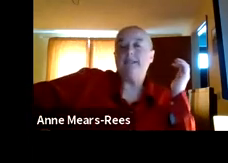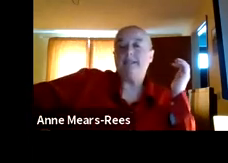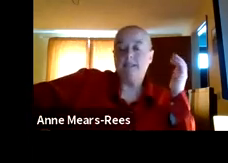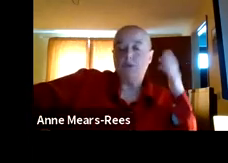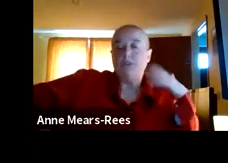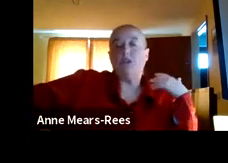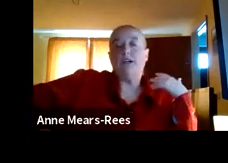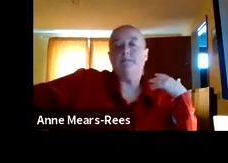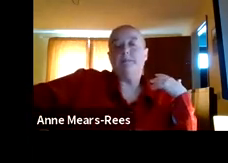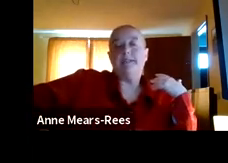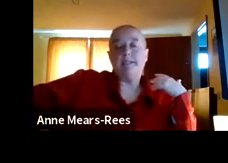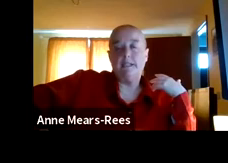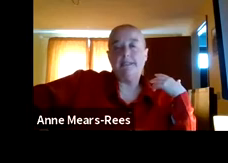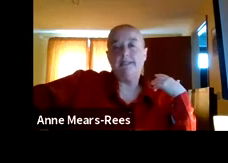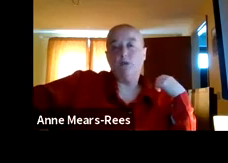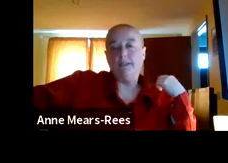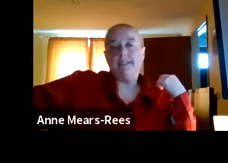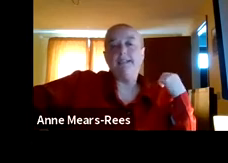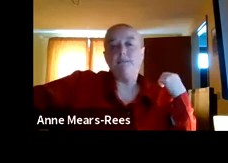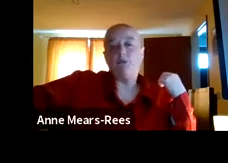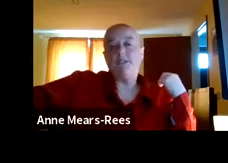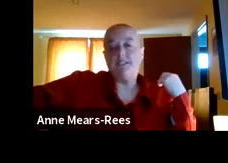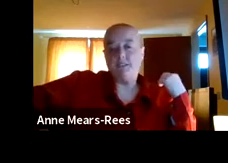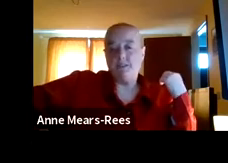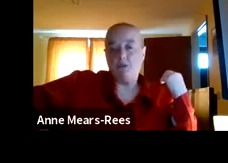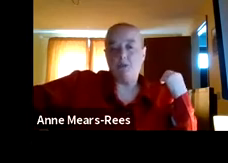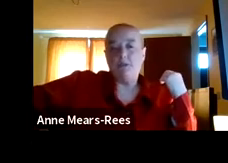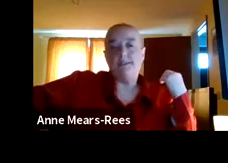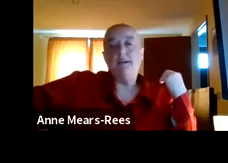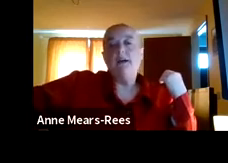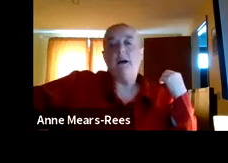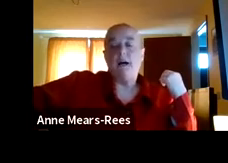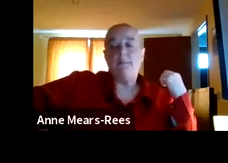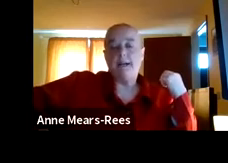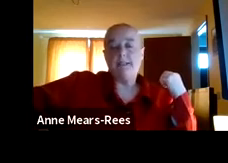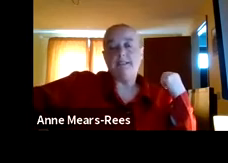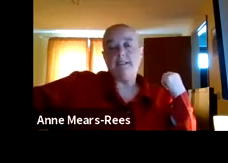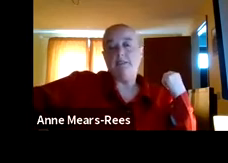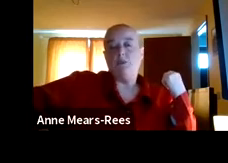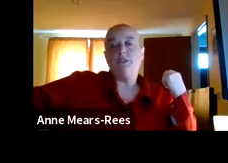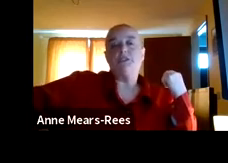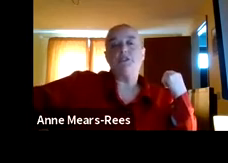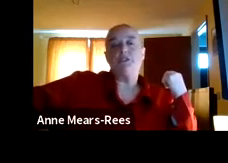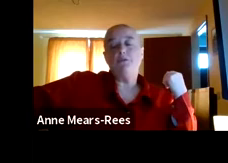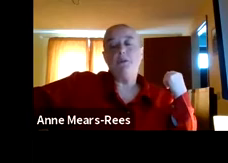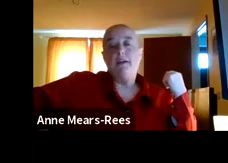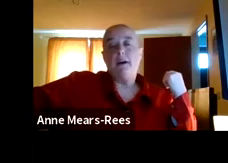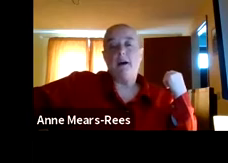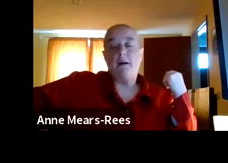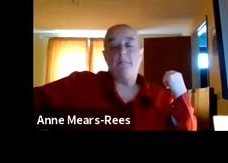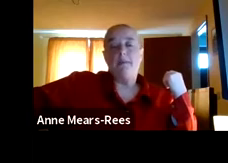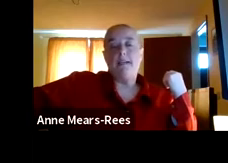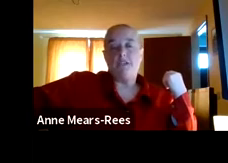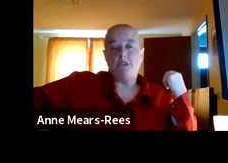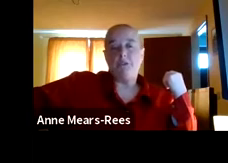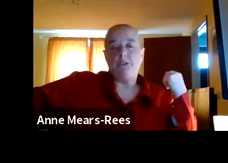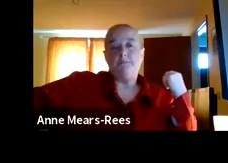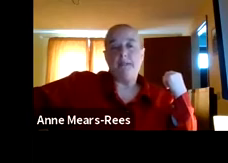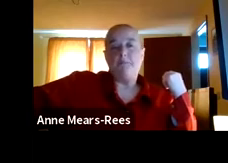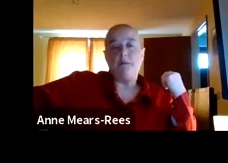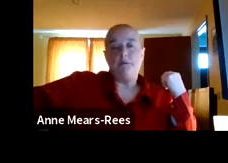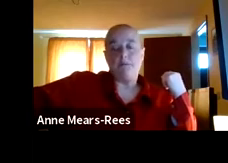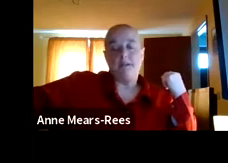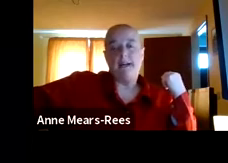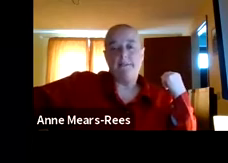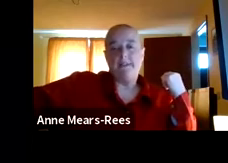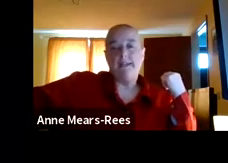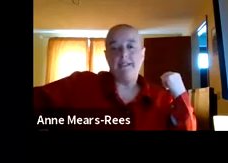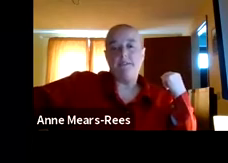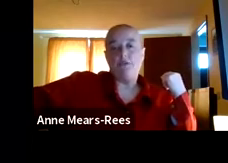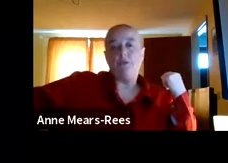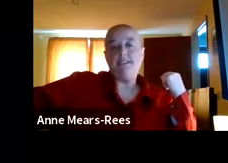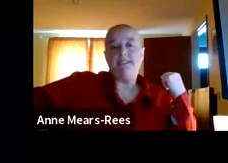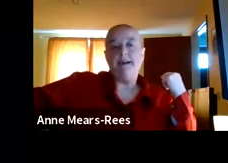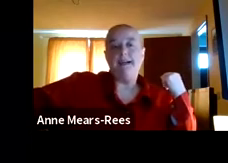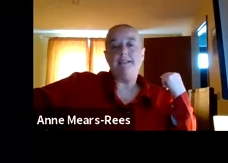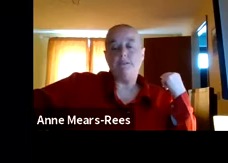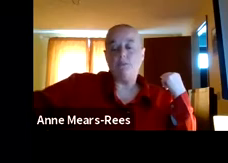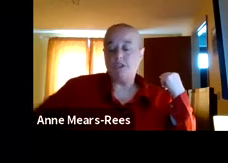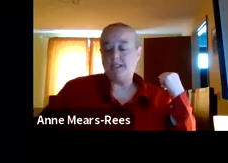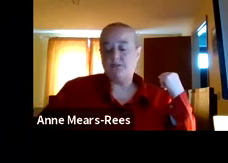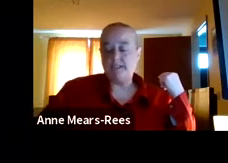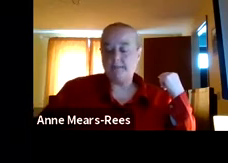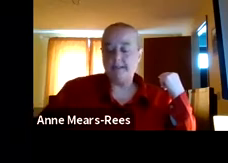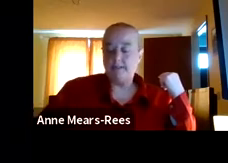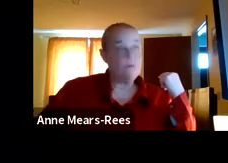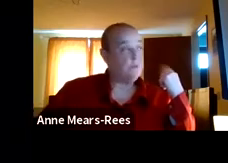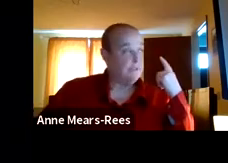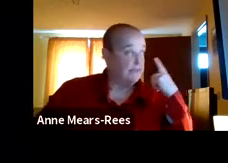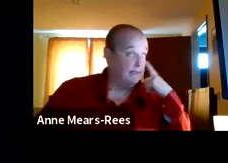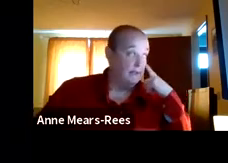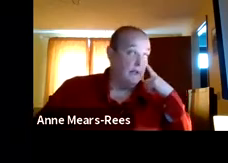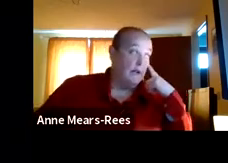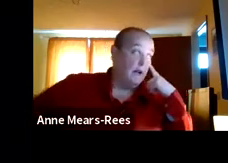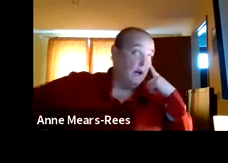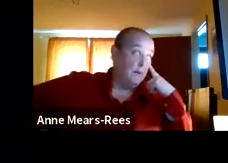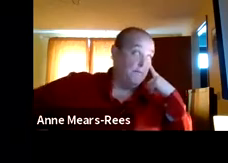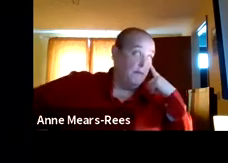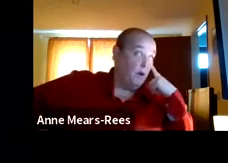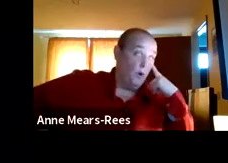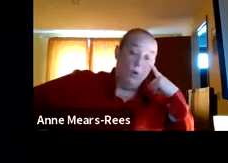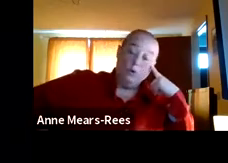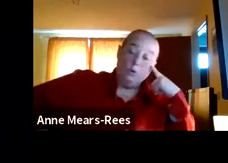Sofia Vougioukalous: The project cross going across three equality strands was as idea because of the breadth of her experience as a Children social worker and also her work with the Alzheimer society and.